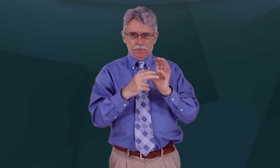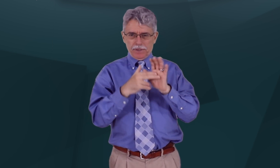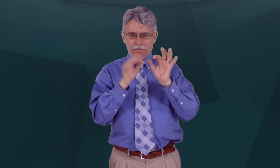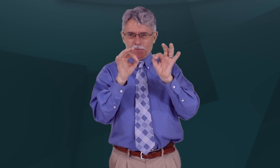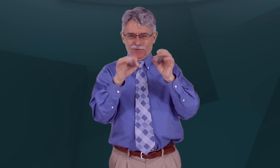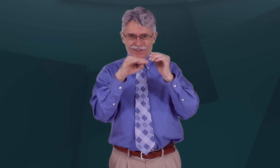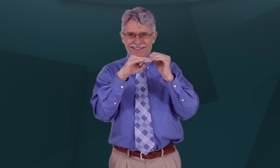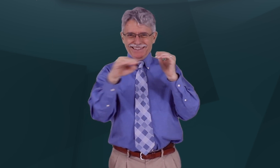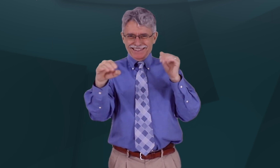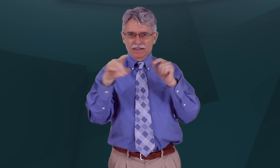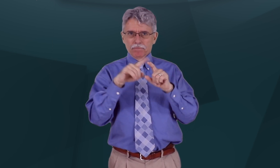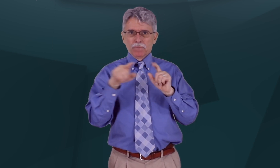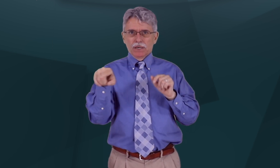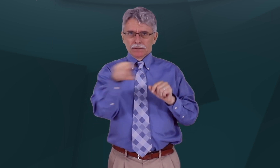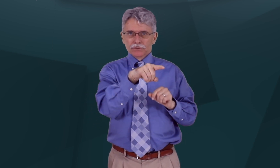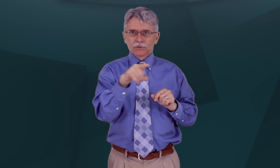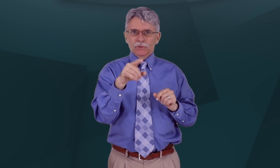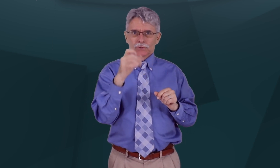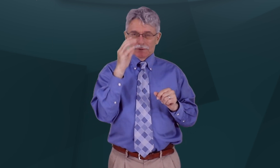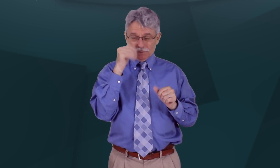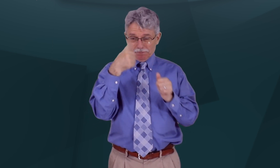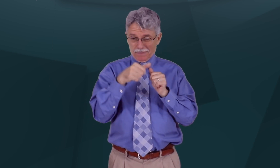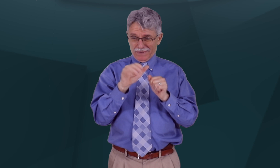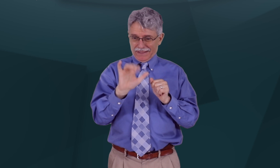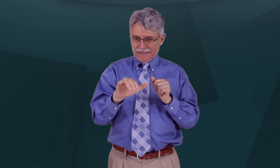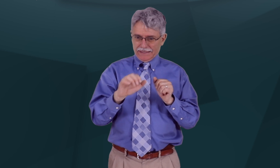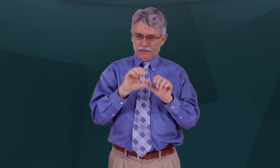It doesn't mean it's going to be perfectly stable, but you've got to remember